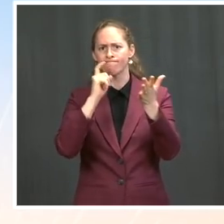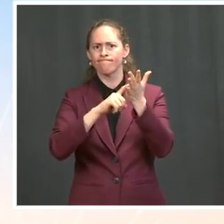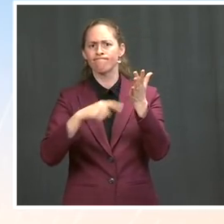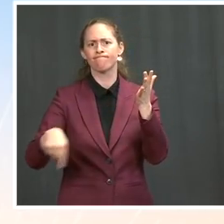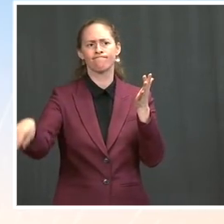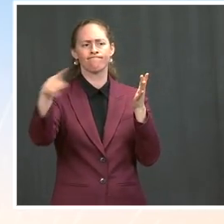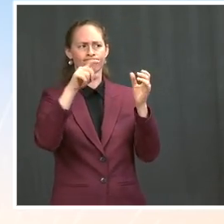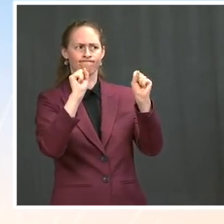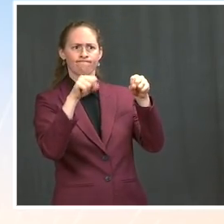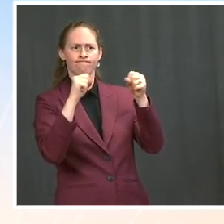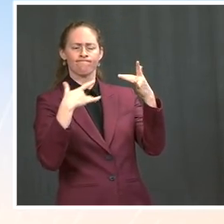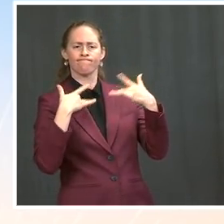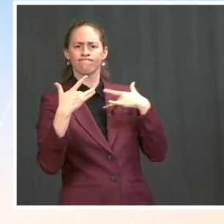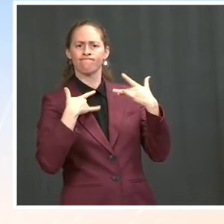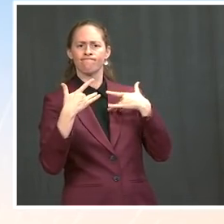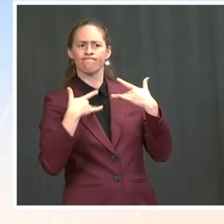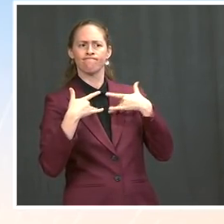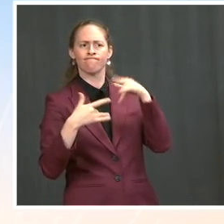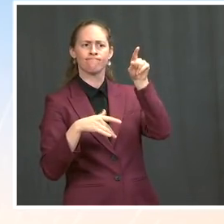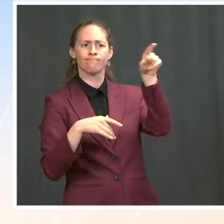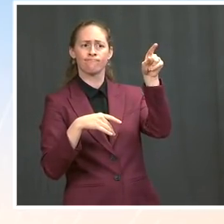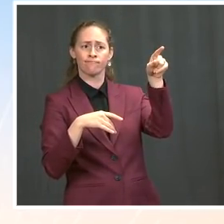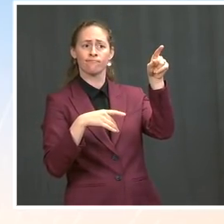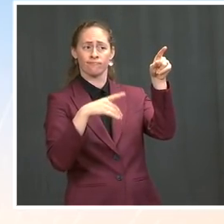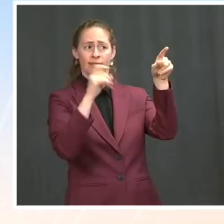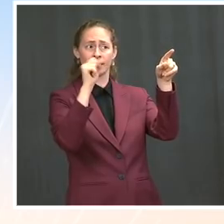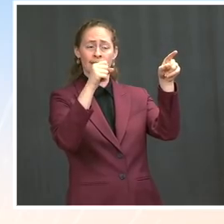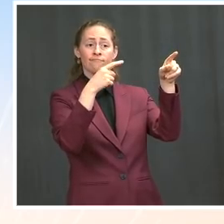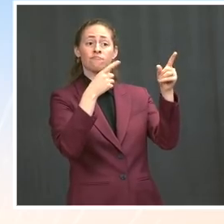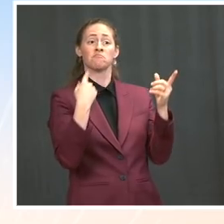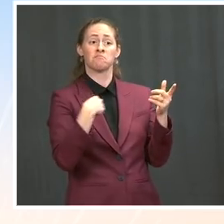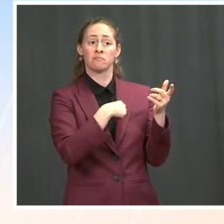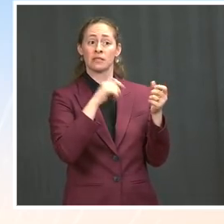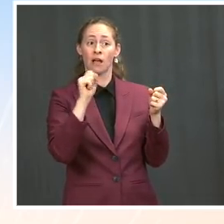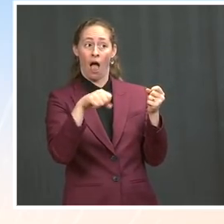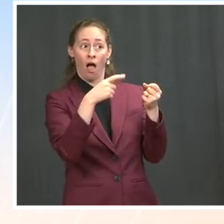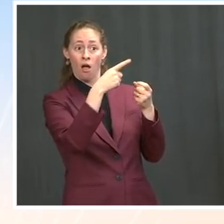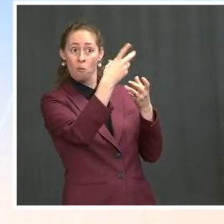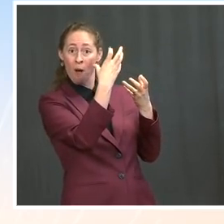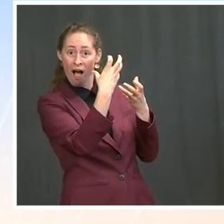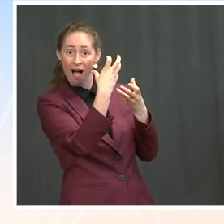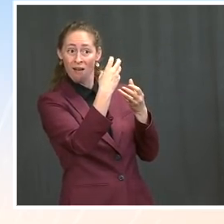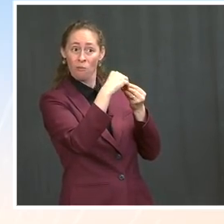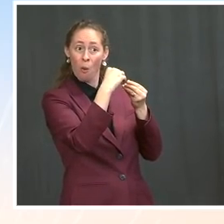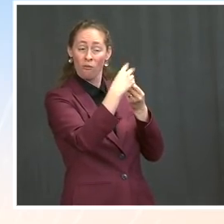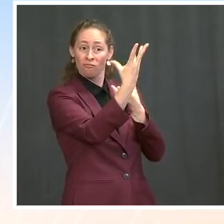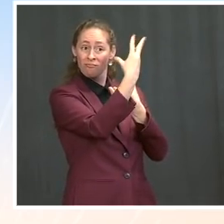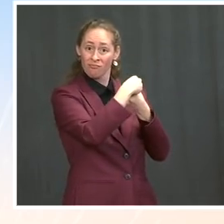the necessary pressure on China to be a participant and to provide transparent data and access in this case,